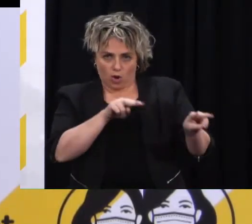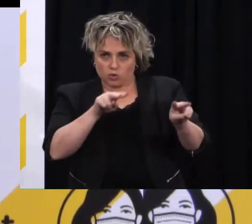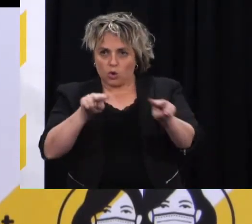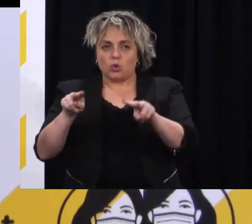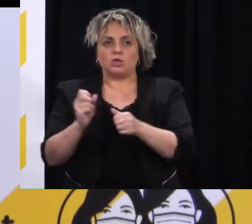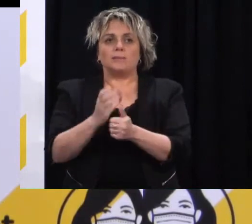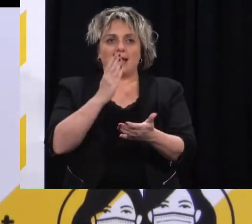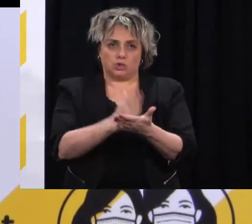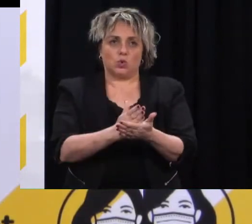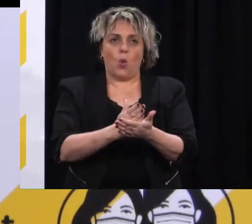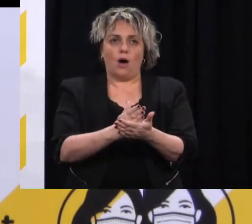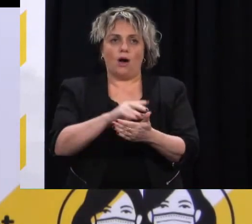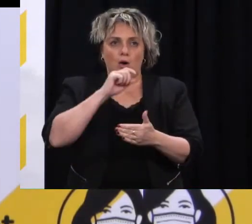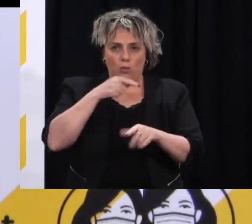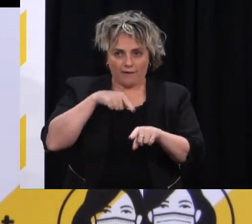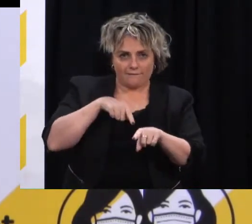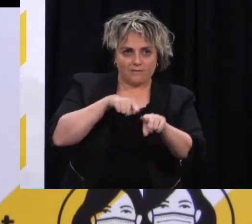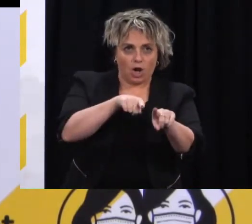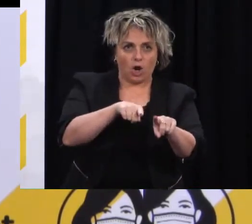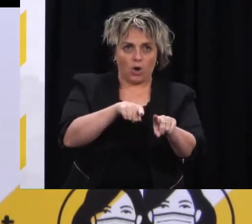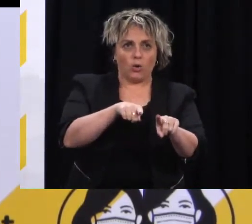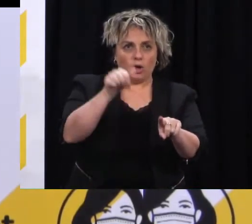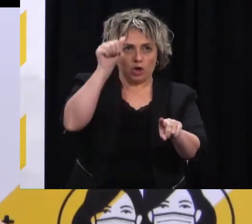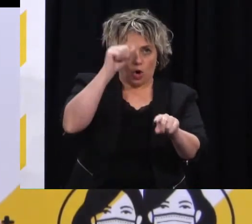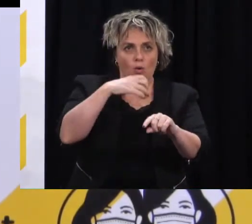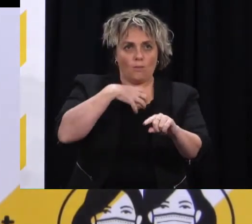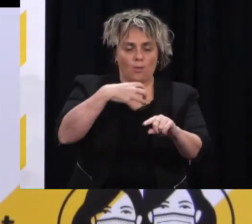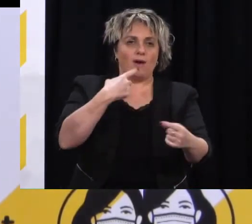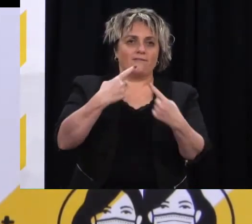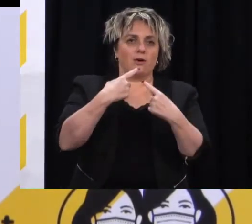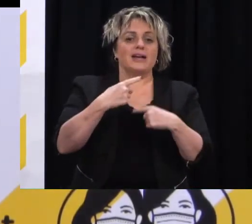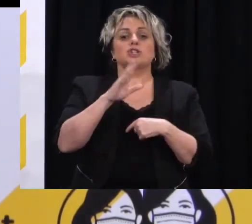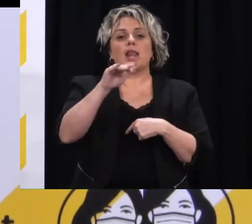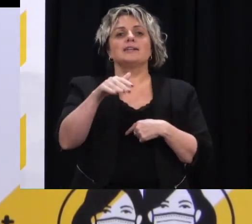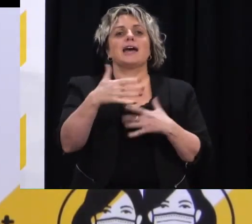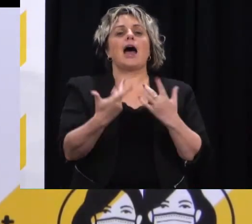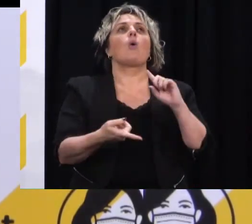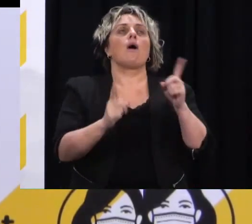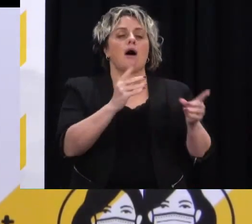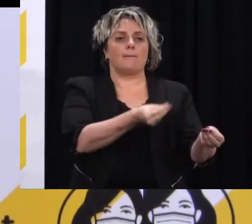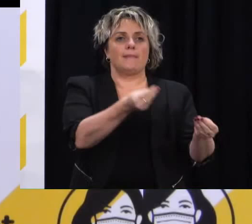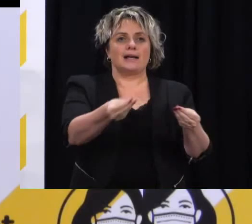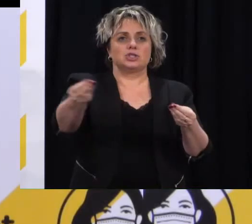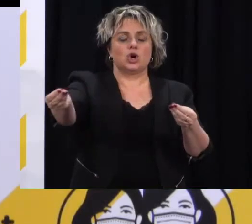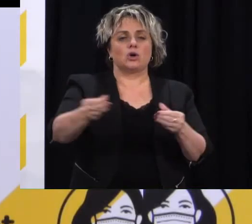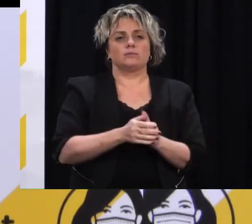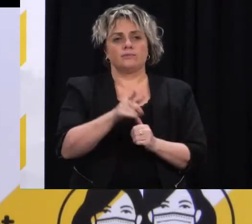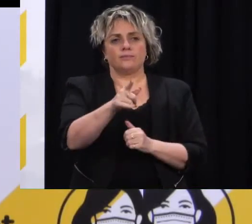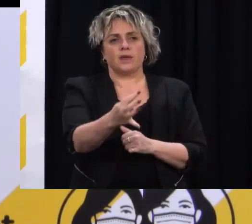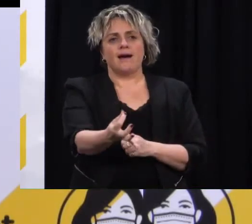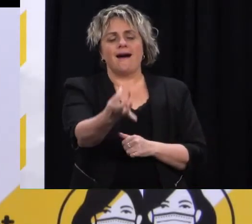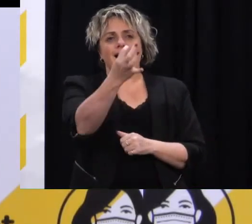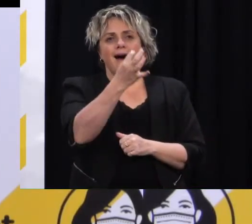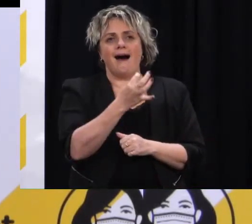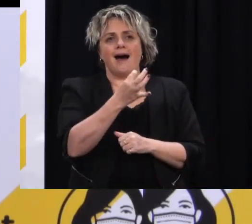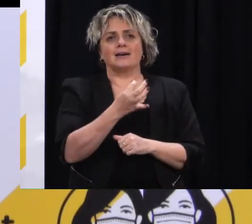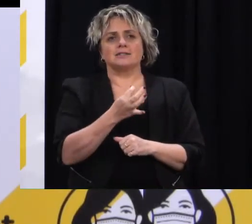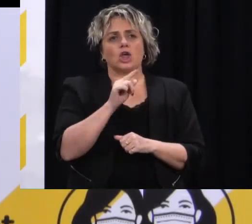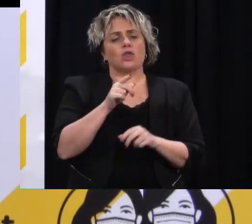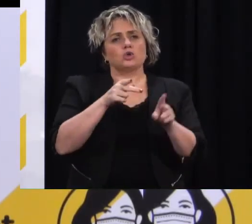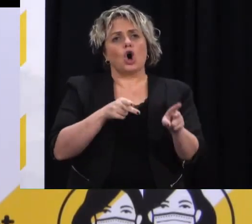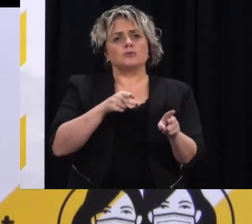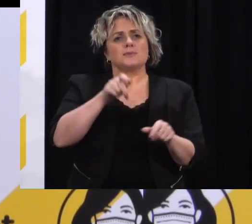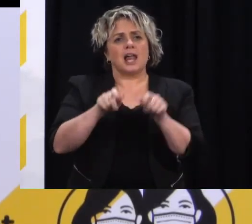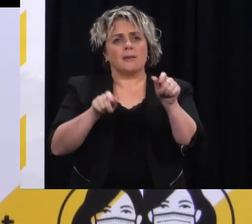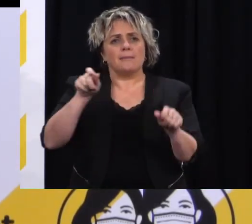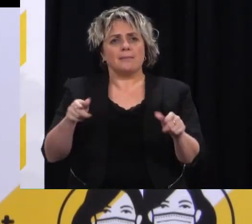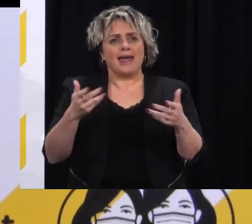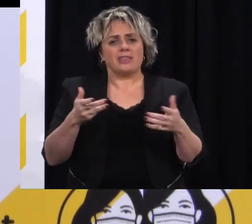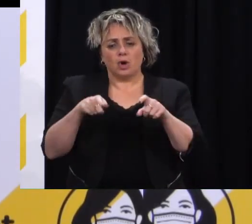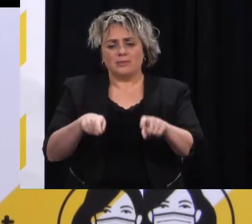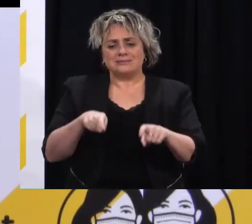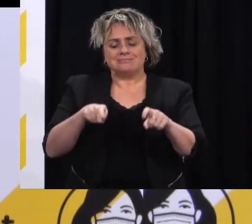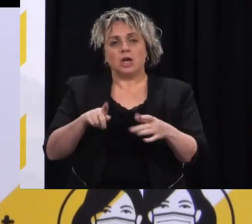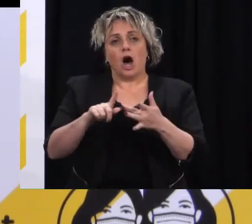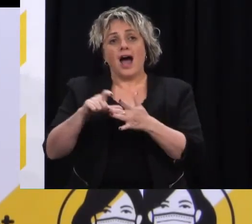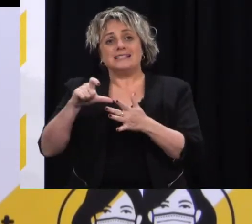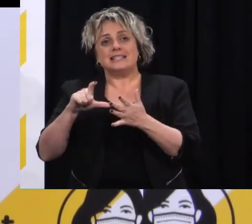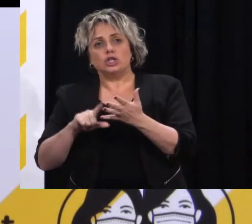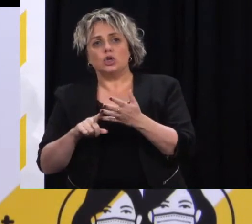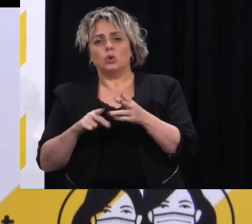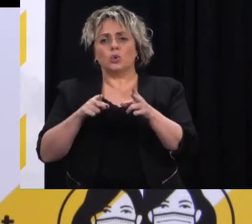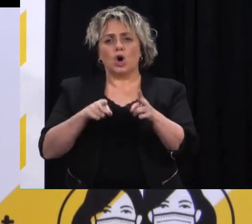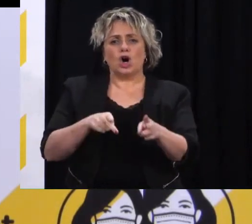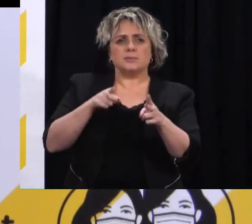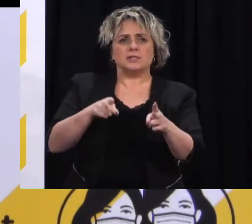community. Those are the